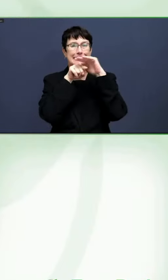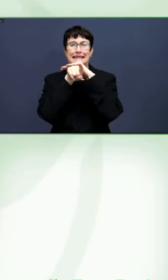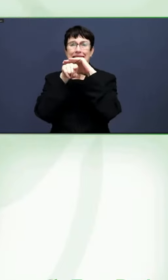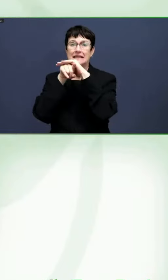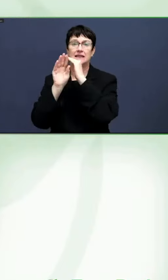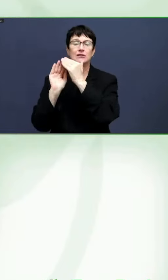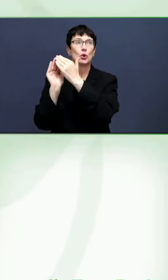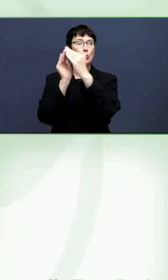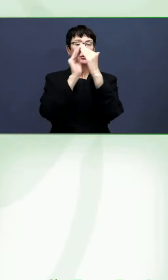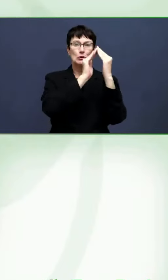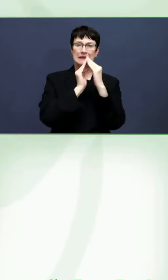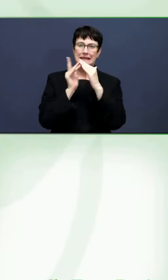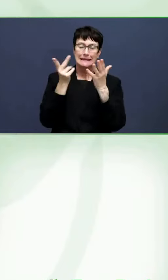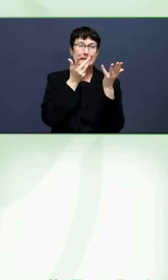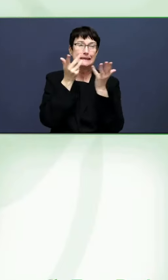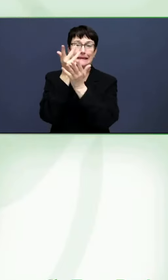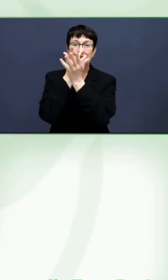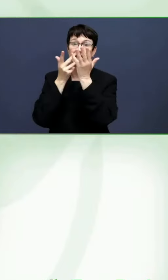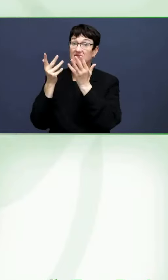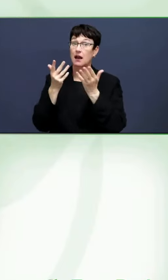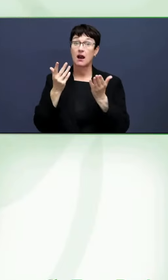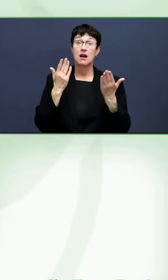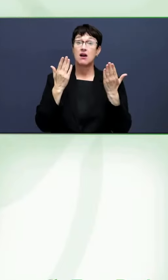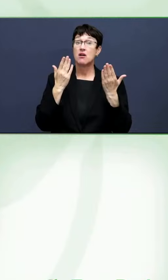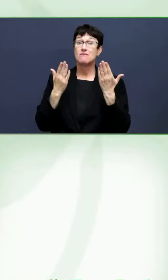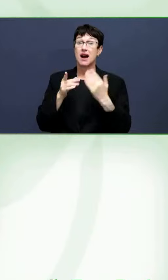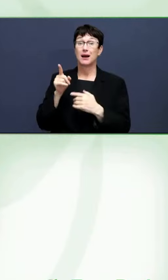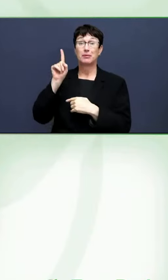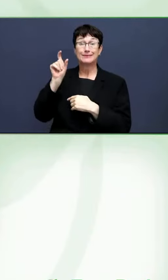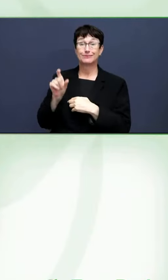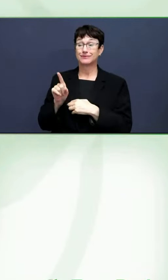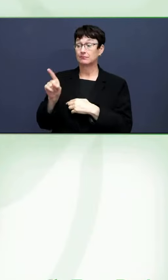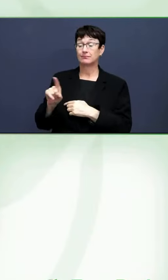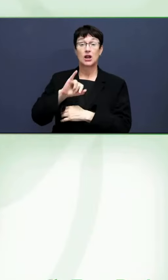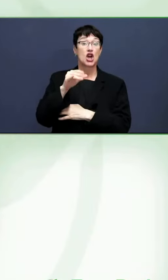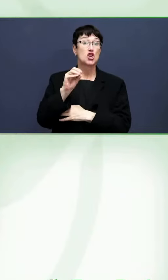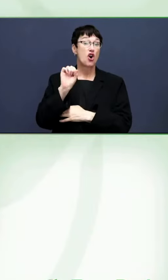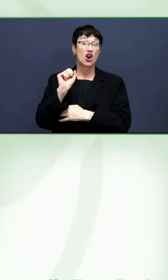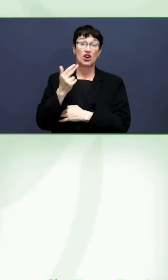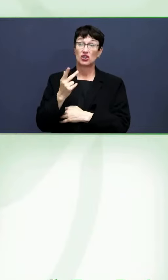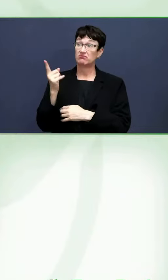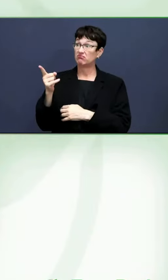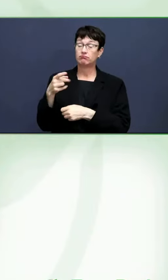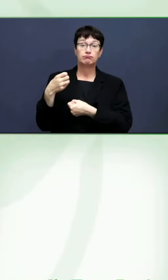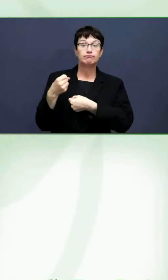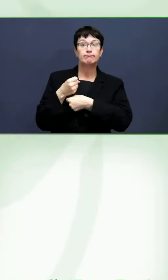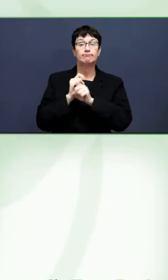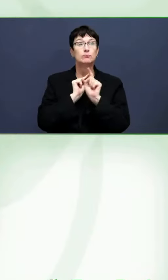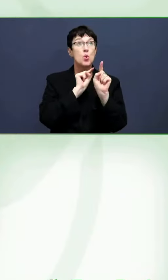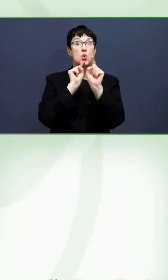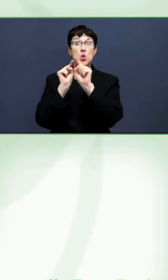Thank you, Josh, for your hard work. Please share us the roadmap.